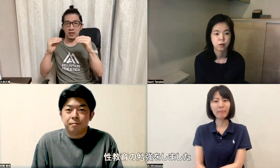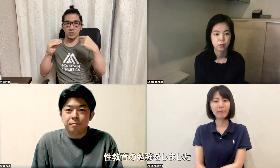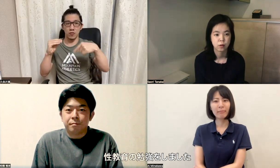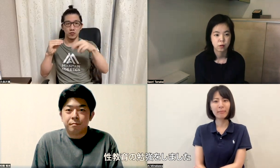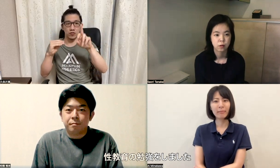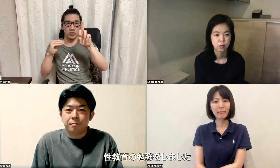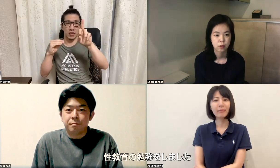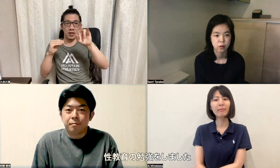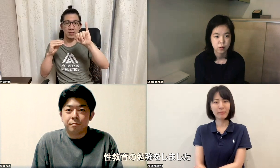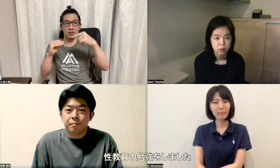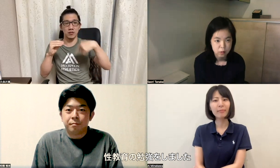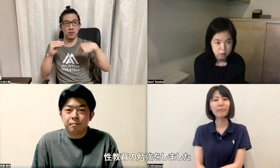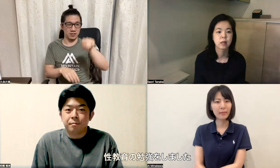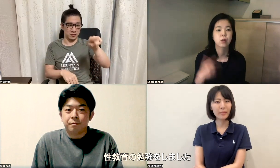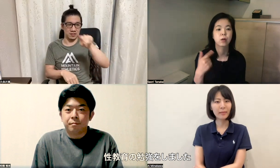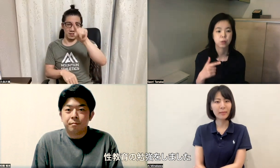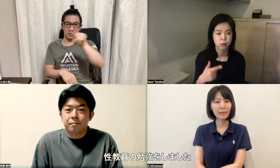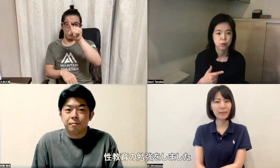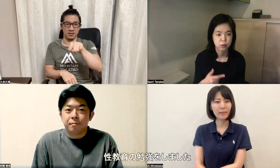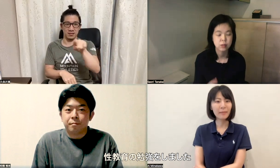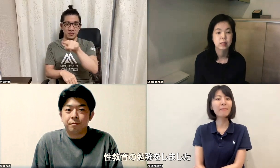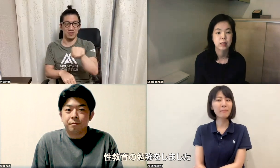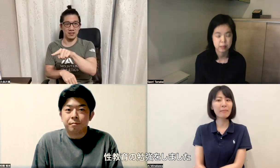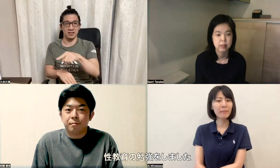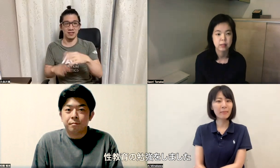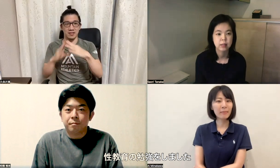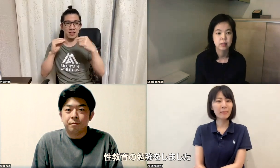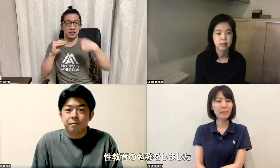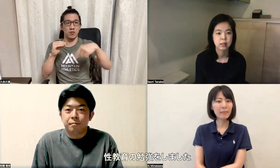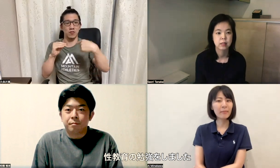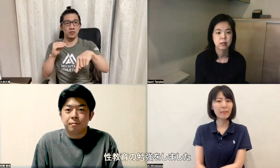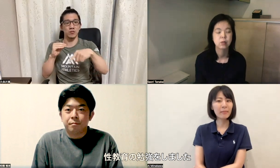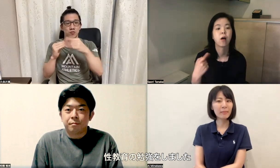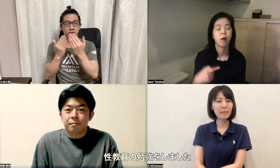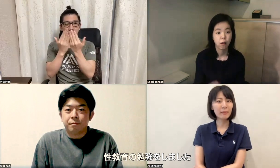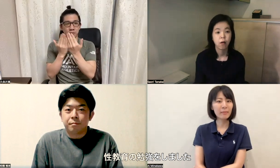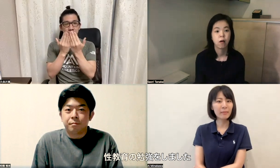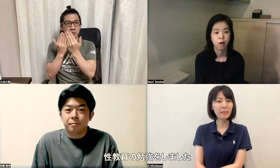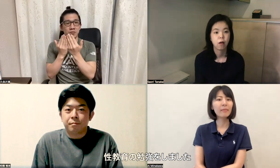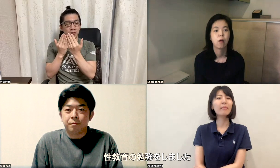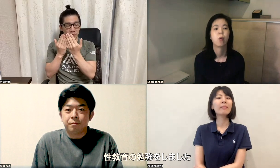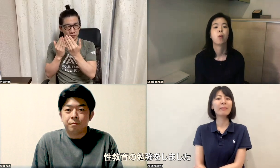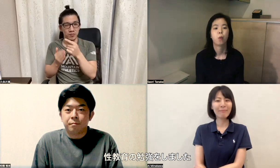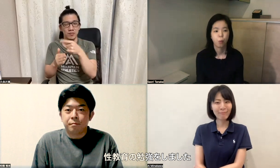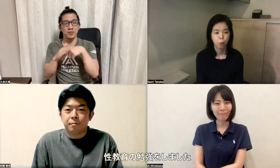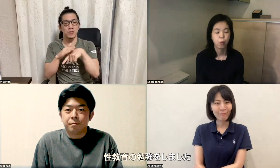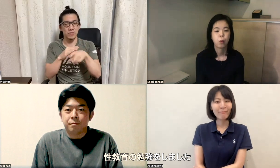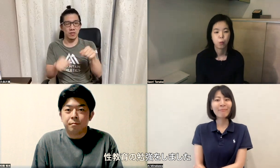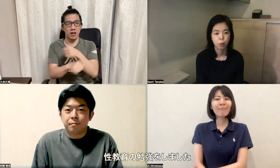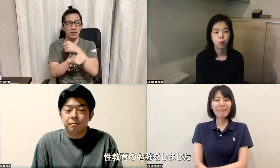and studied sex education.